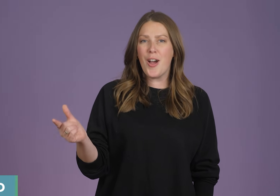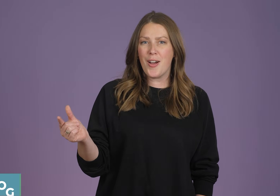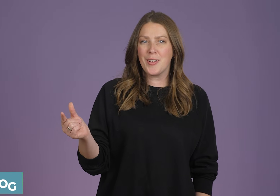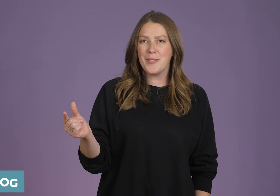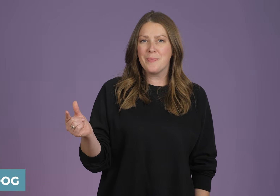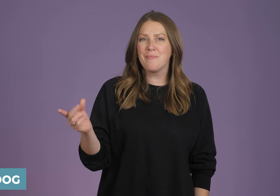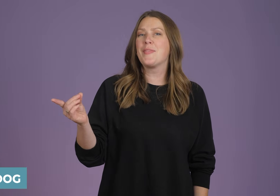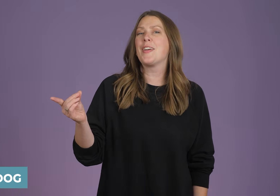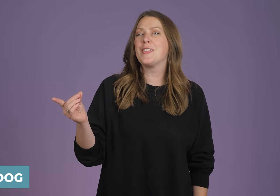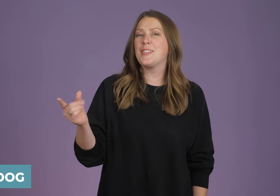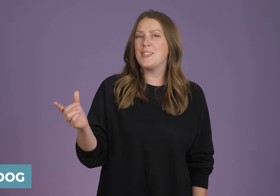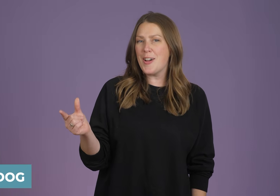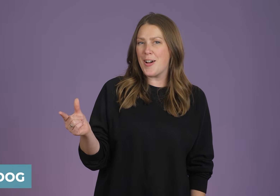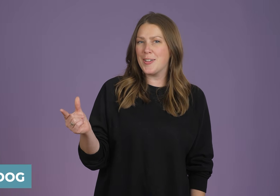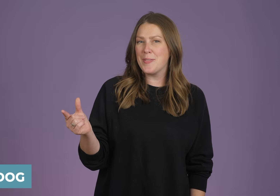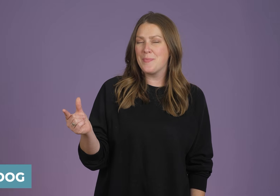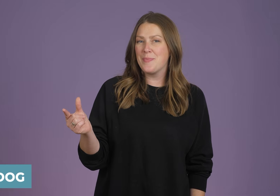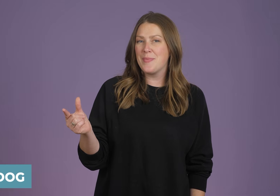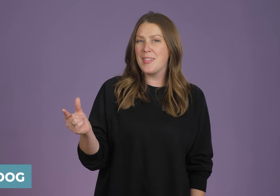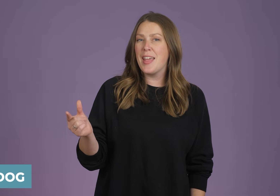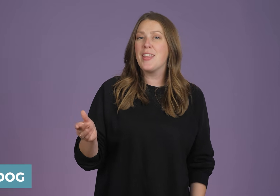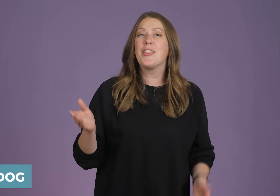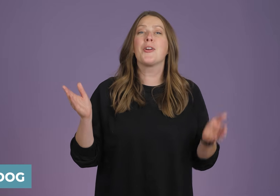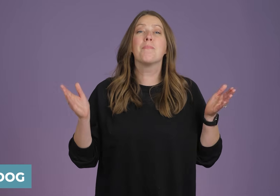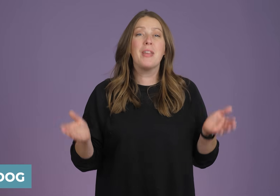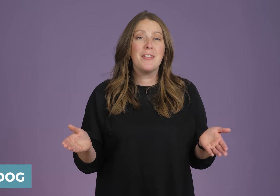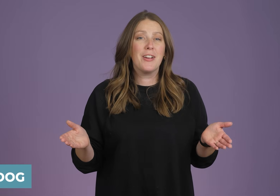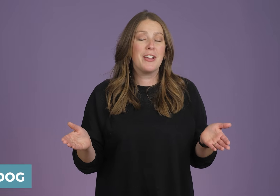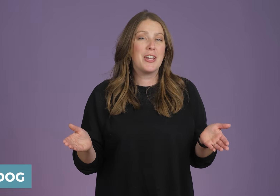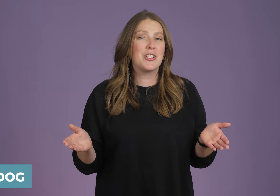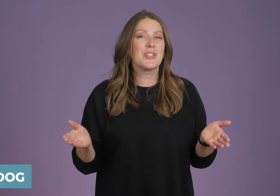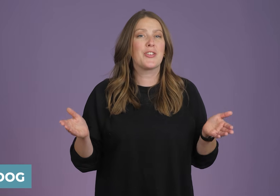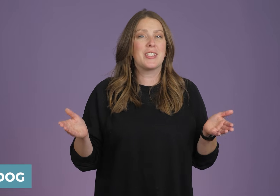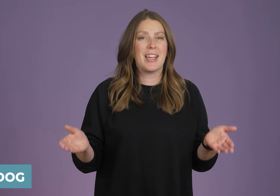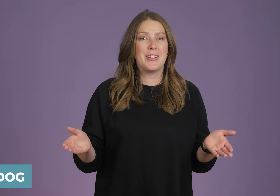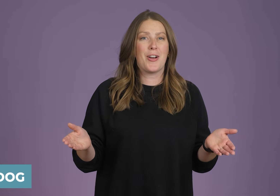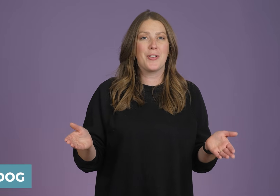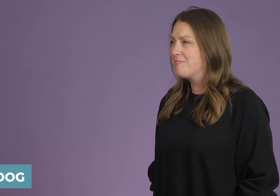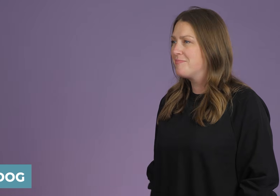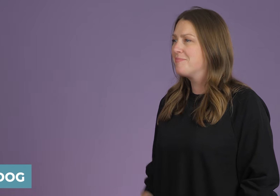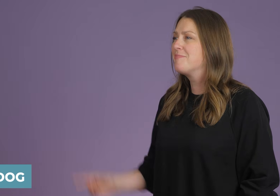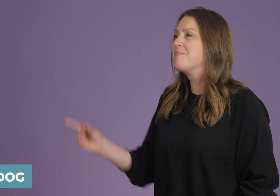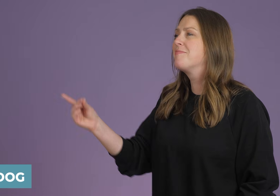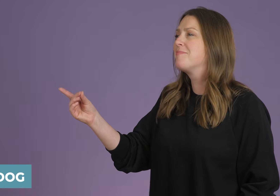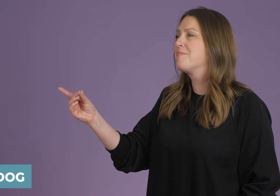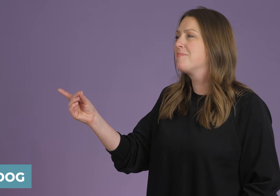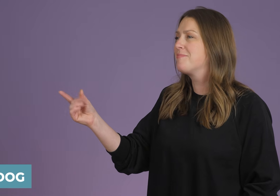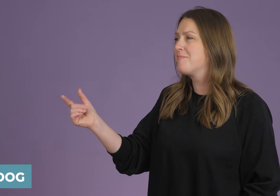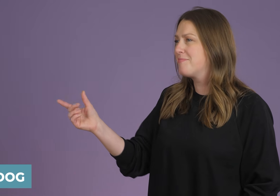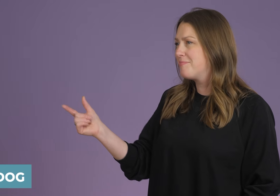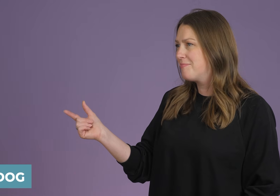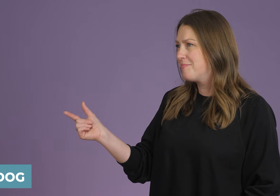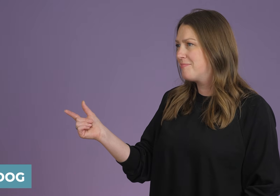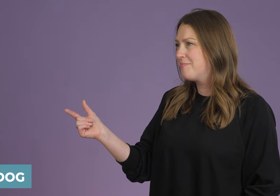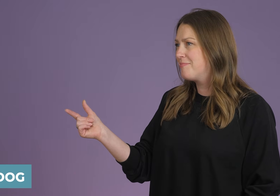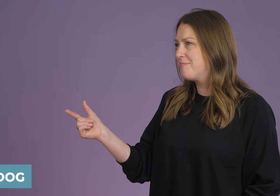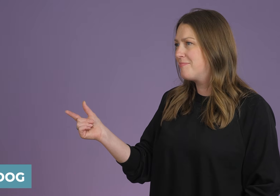Dog. Dog. There are many variations for the